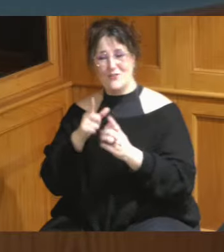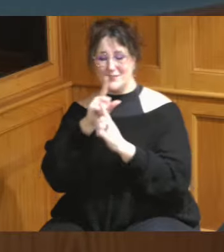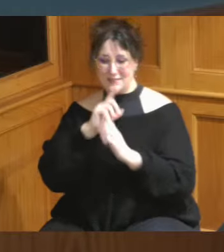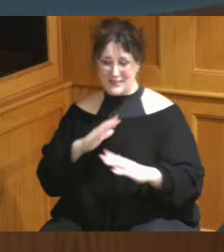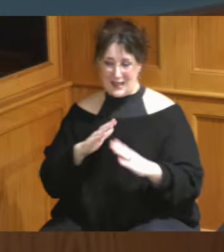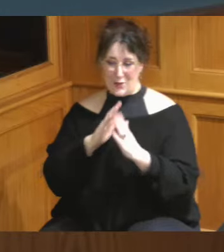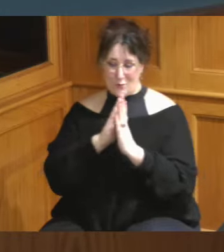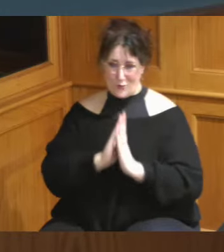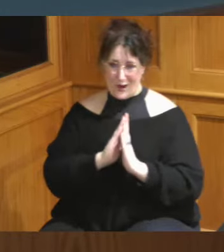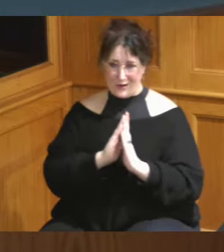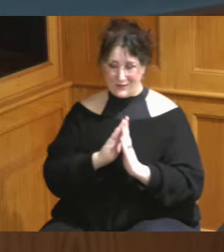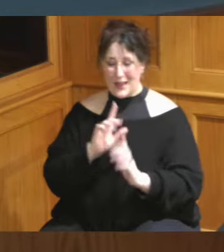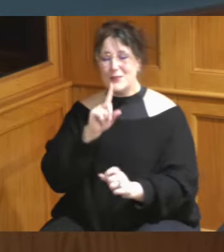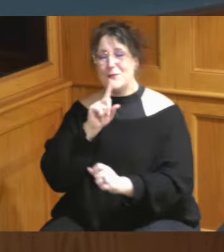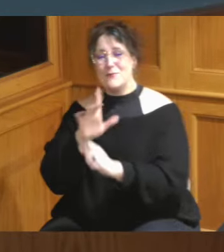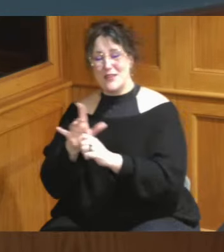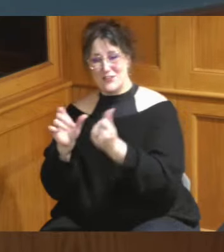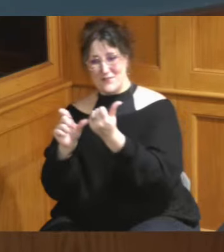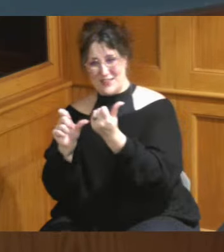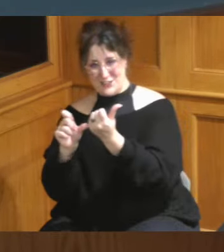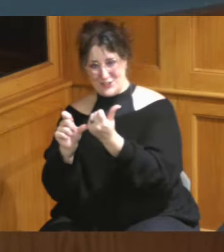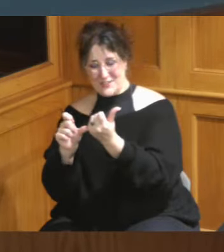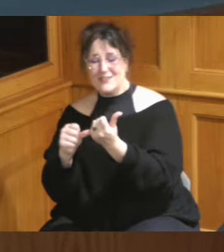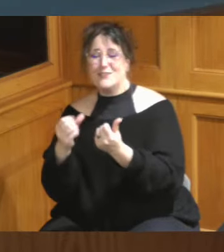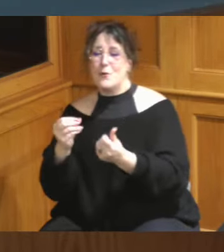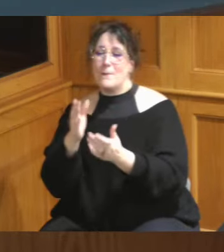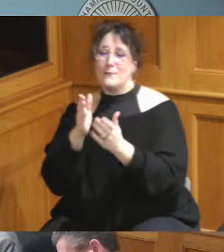prayer and the pledge of allegiance. So please join us in silent prayer.